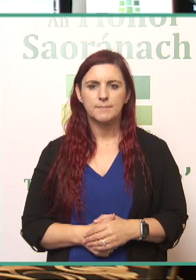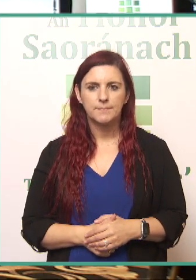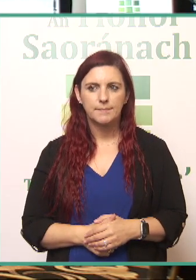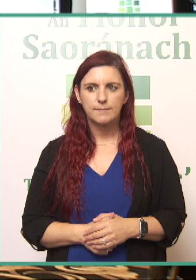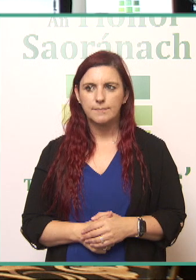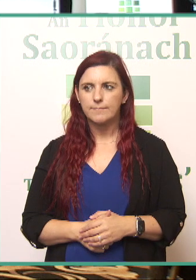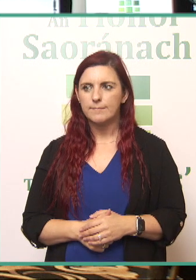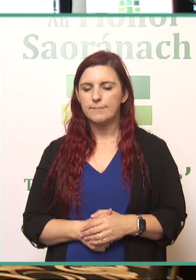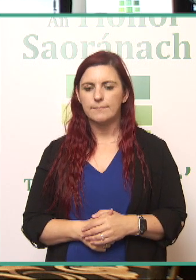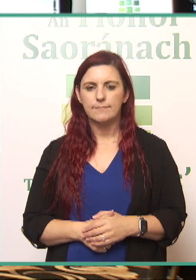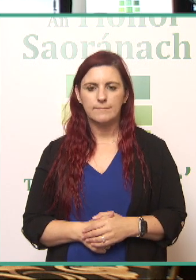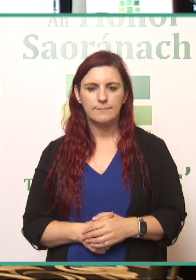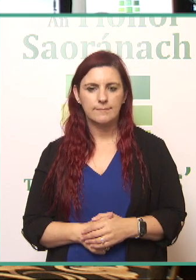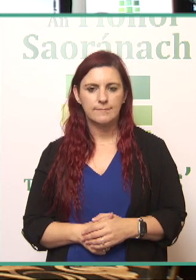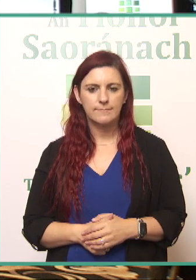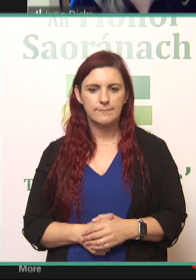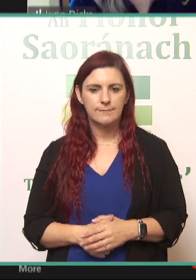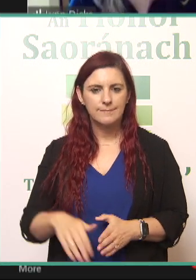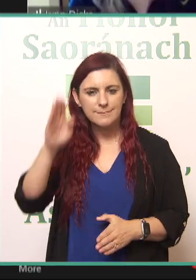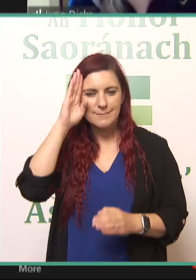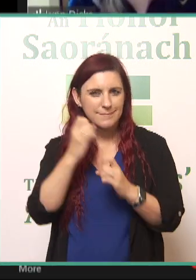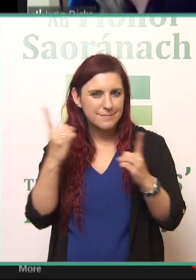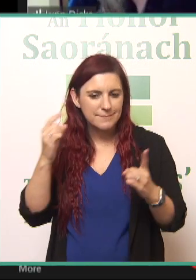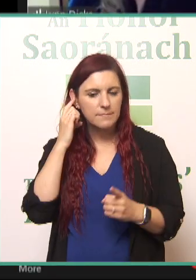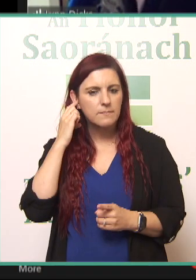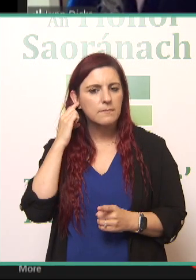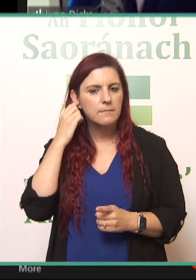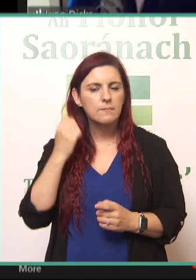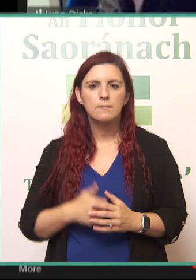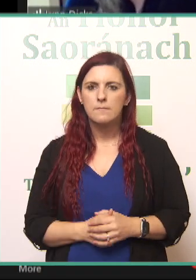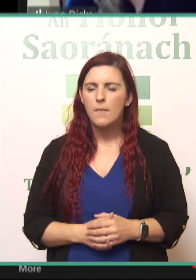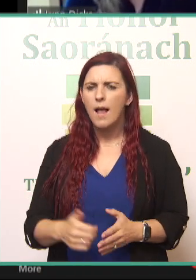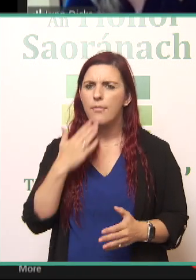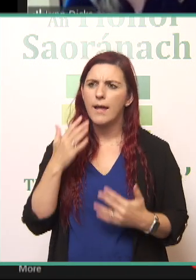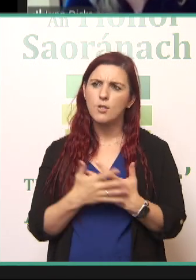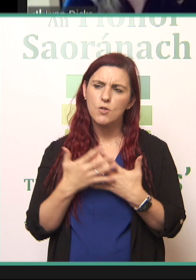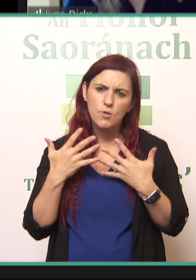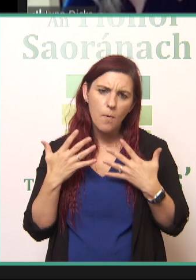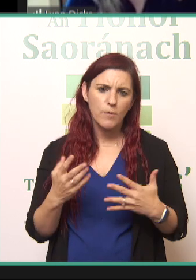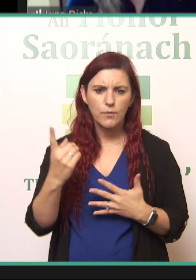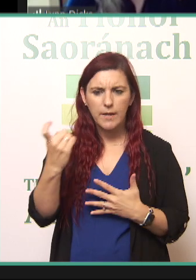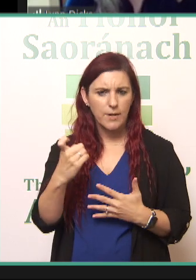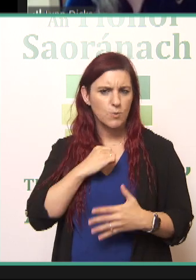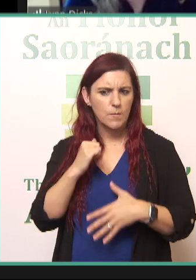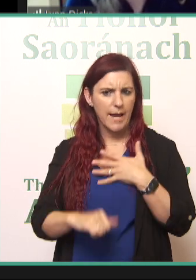thank you hi everyone thank you so much for the invitation to speak to you I'm really looking